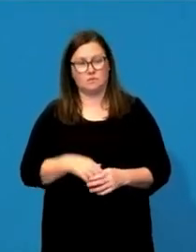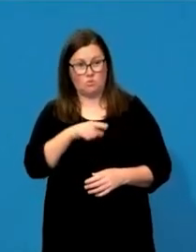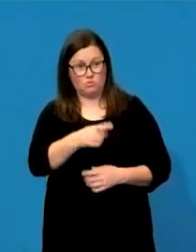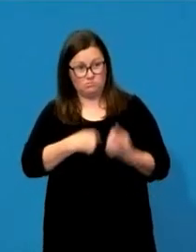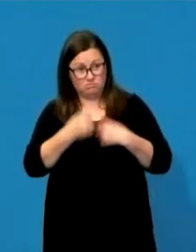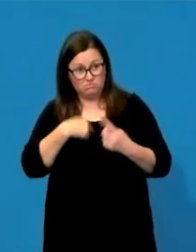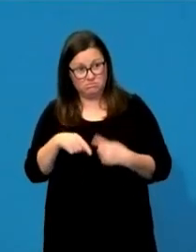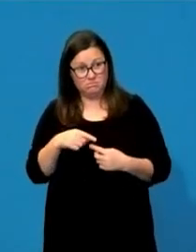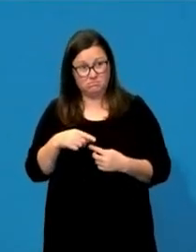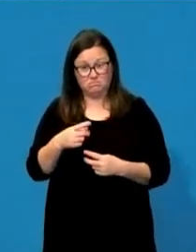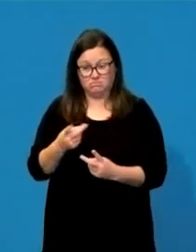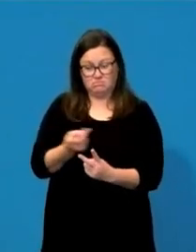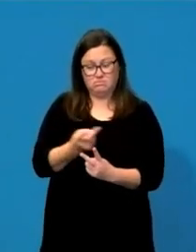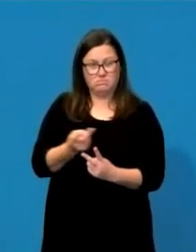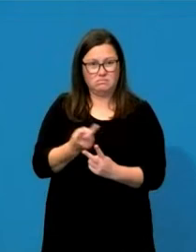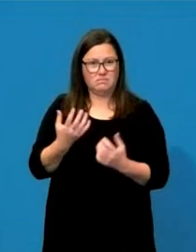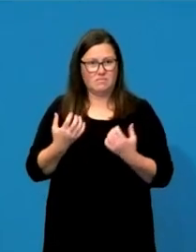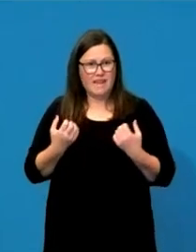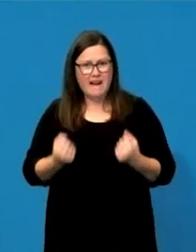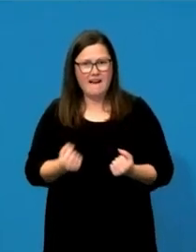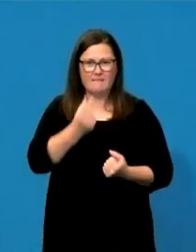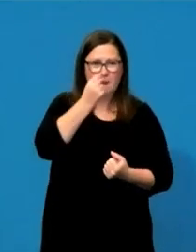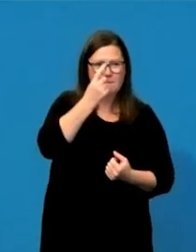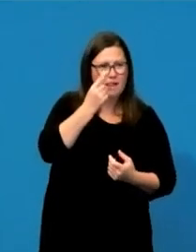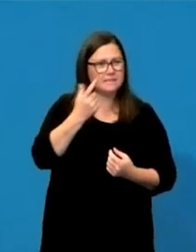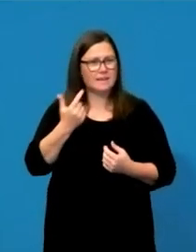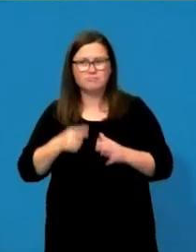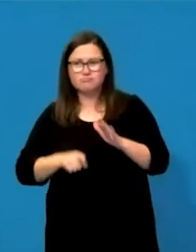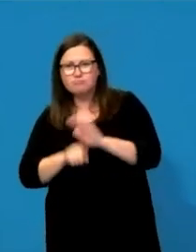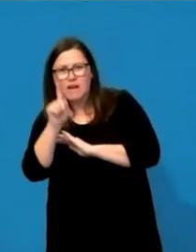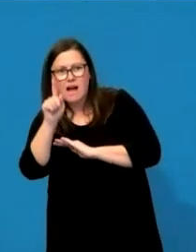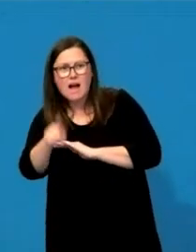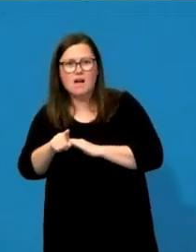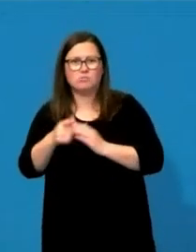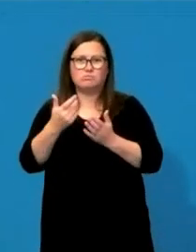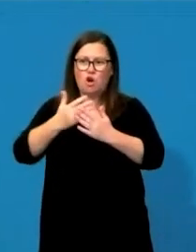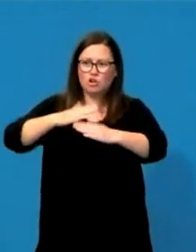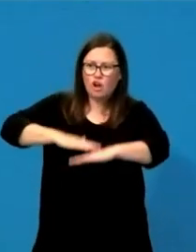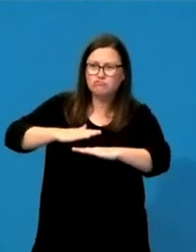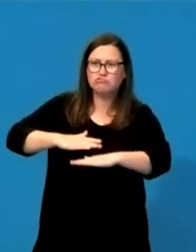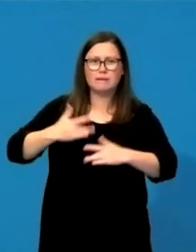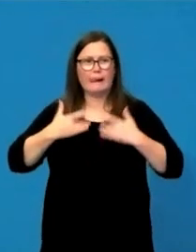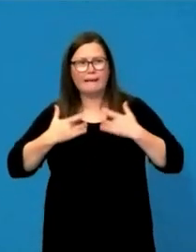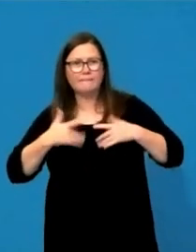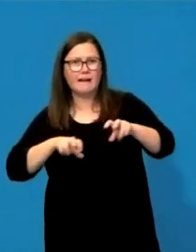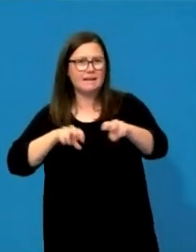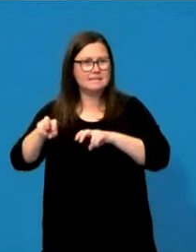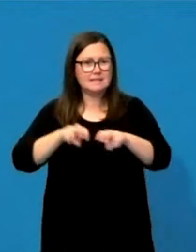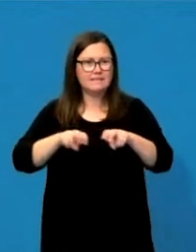they enjoy doing, which is being with family and out on Country? Yes. And so they speak language.